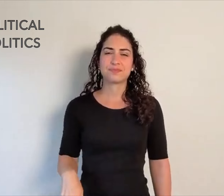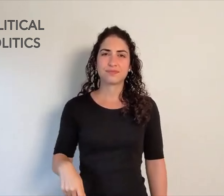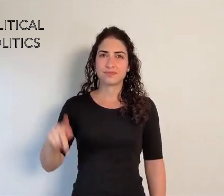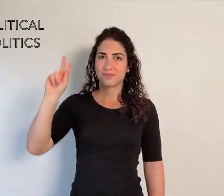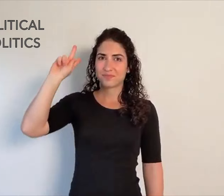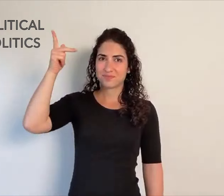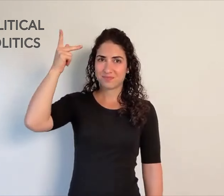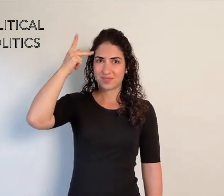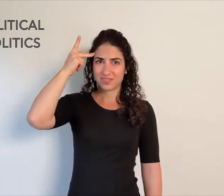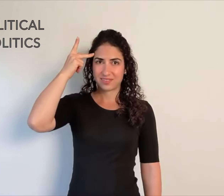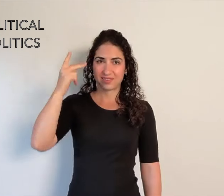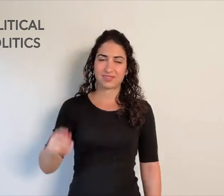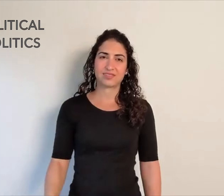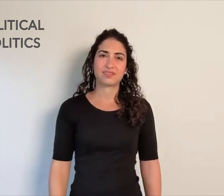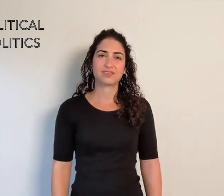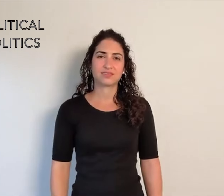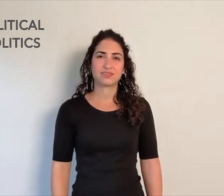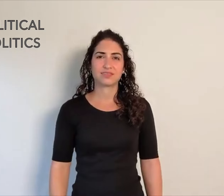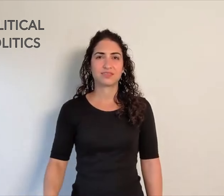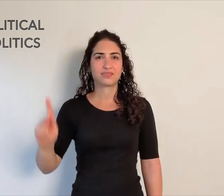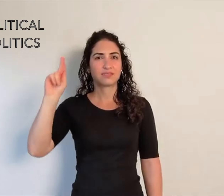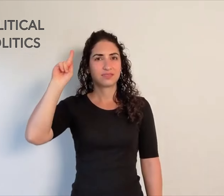POLITICAL